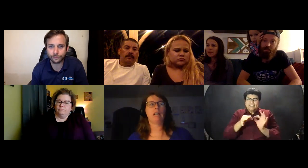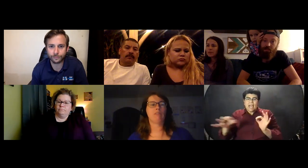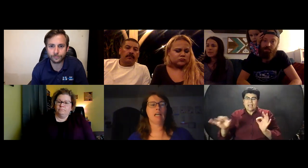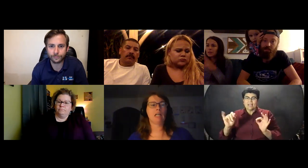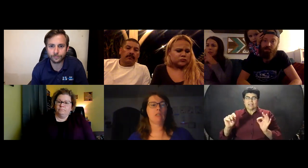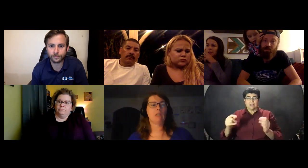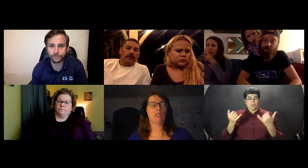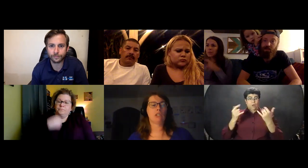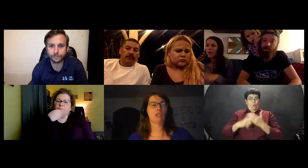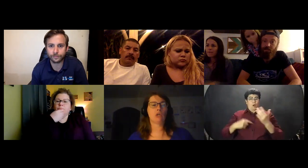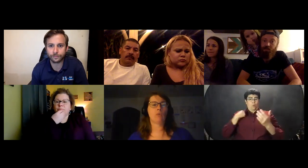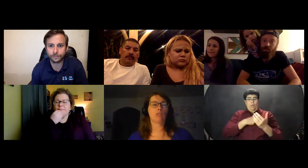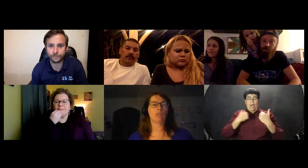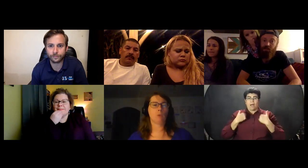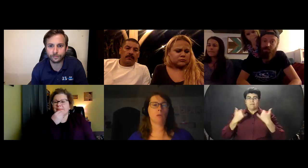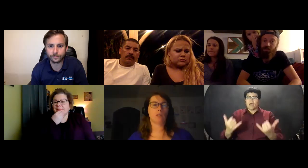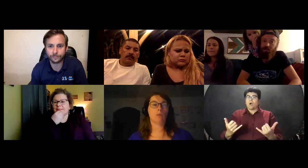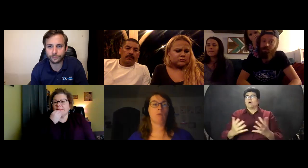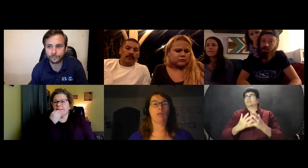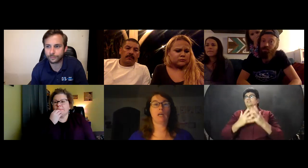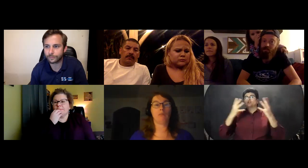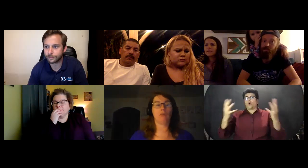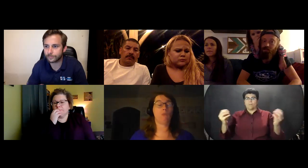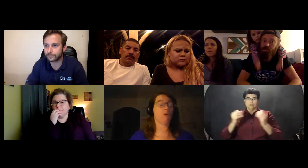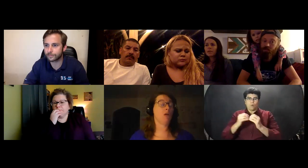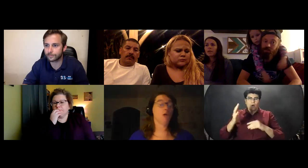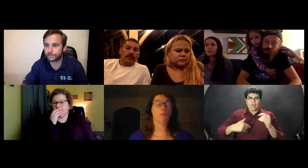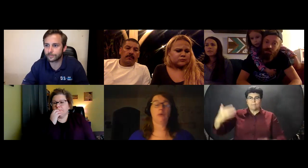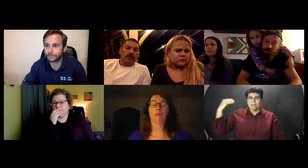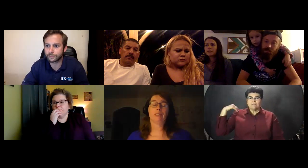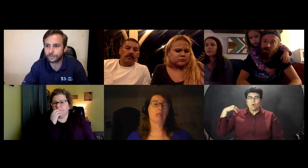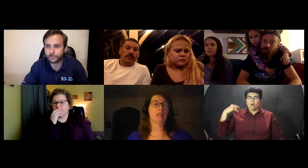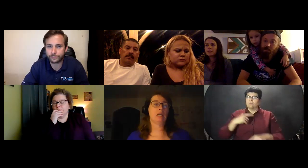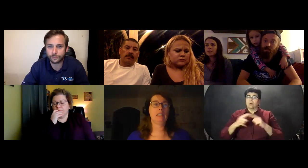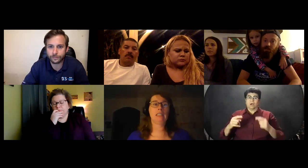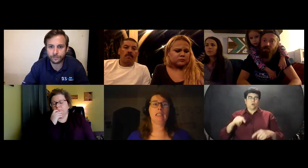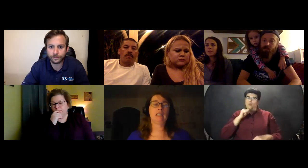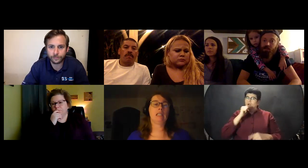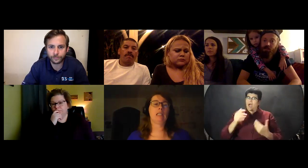now is so much more than what we had before